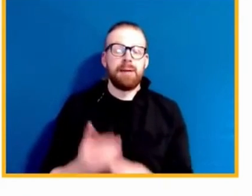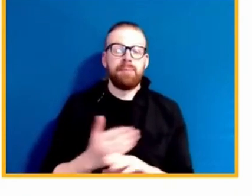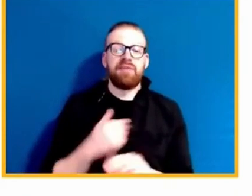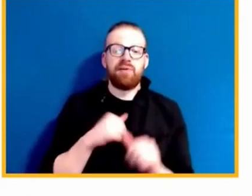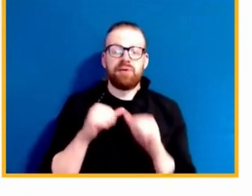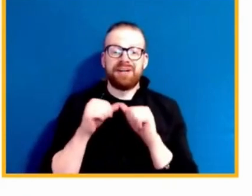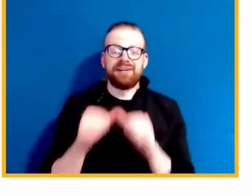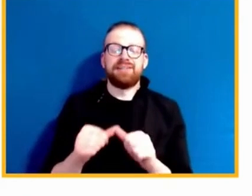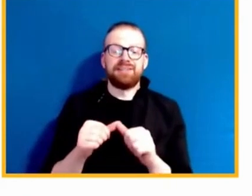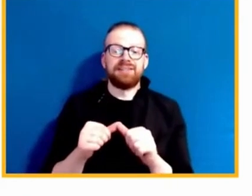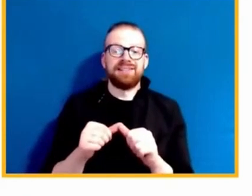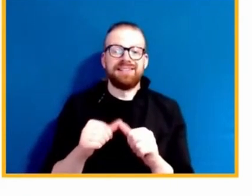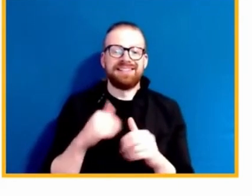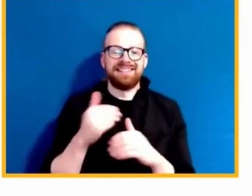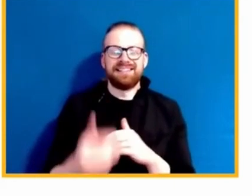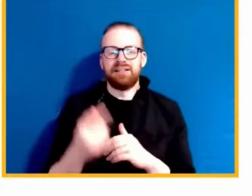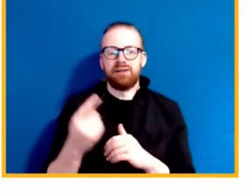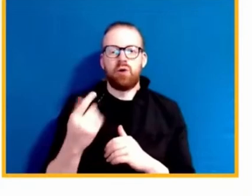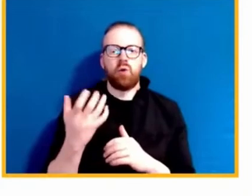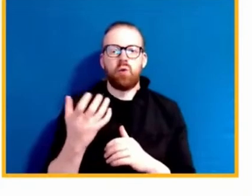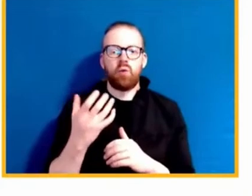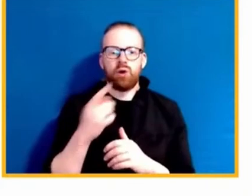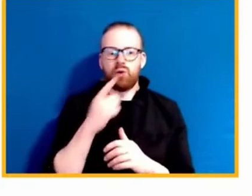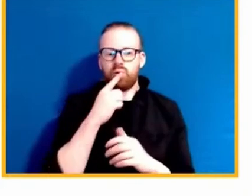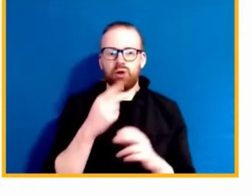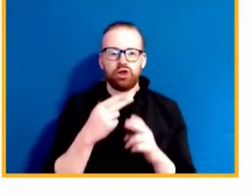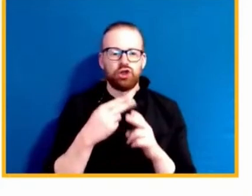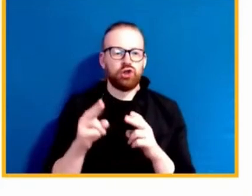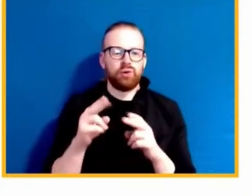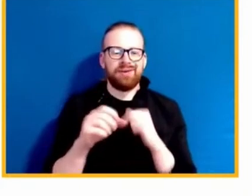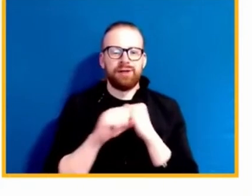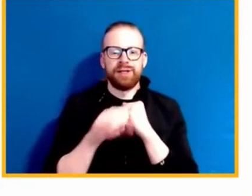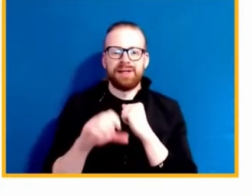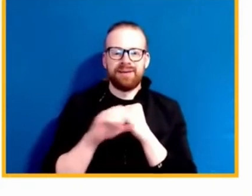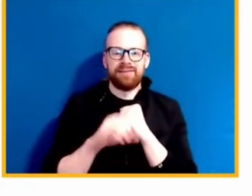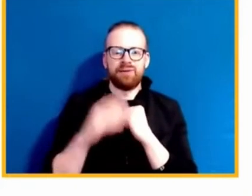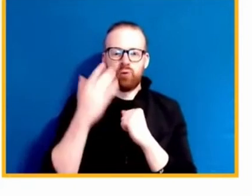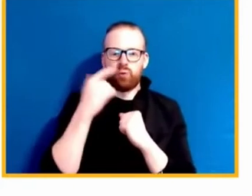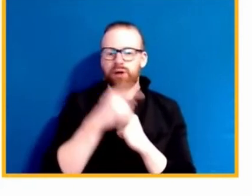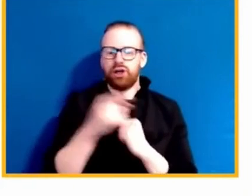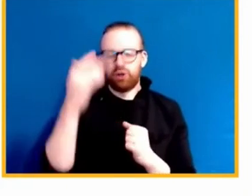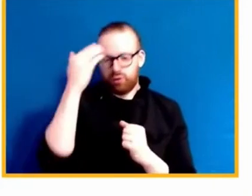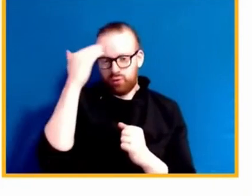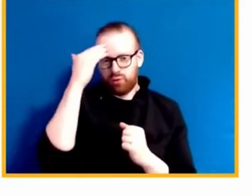to our next performer, I want to do a very very quick plug because of course as everybody knows, furries,